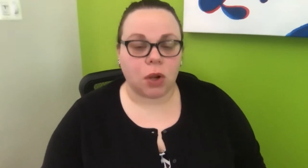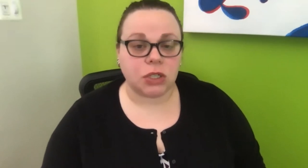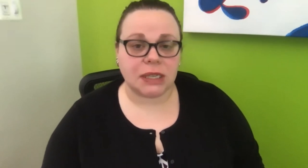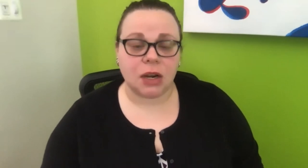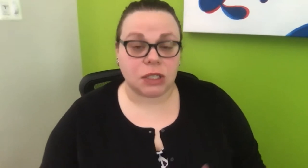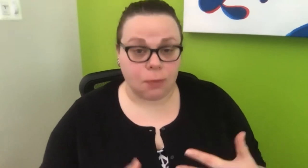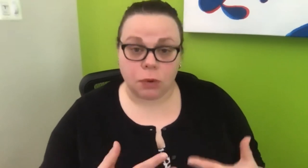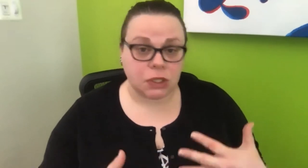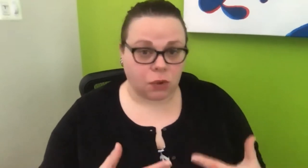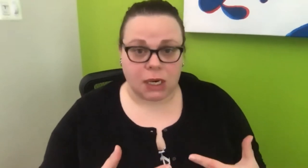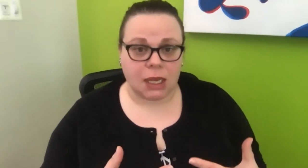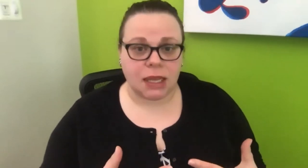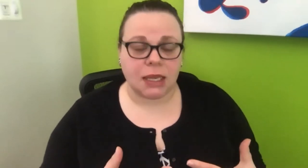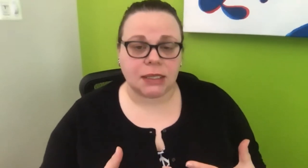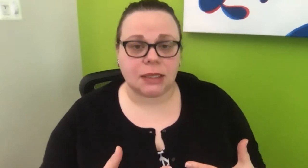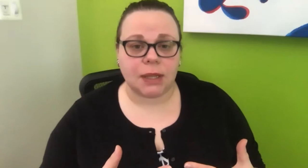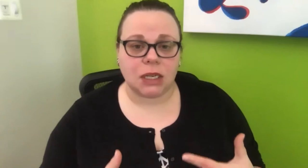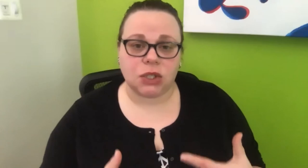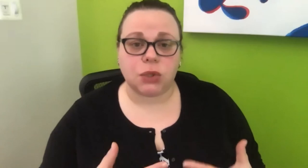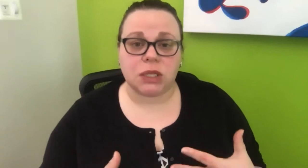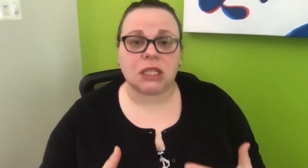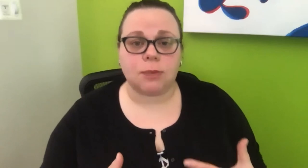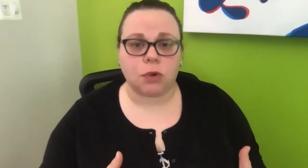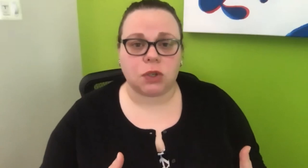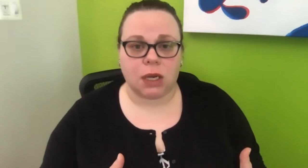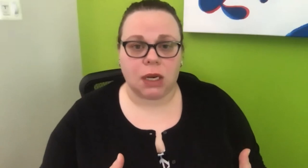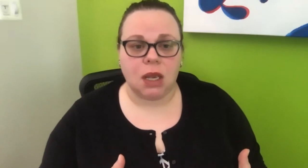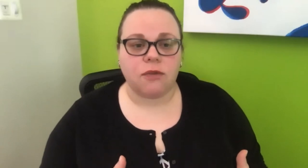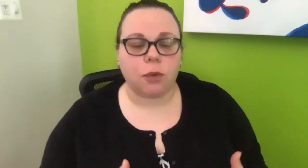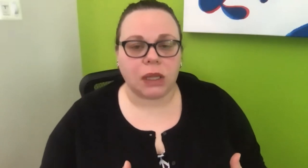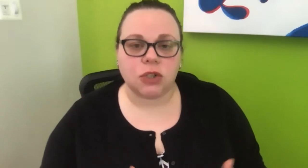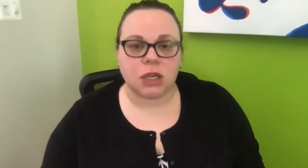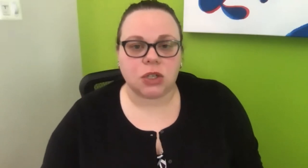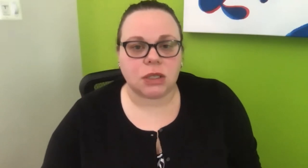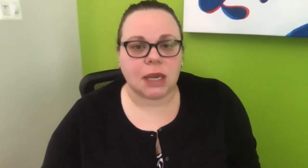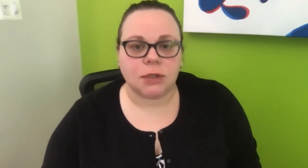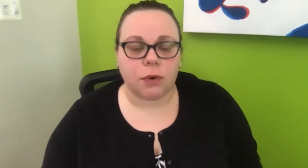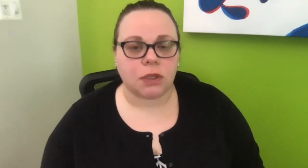a smoke screen. I think accessibility is used as a smoke screen for really traditional types of voter suppression.